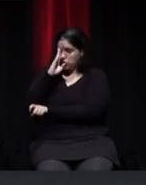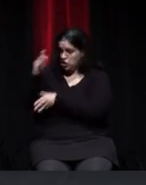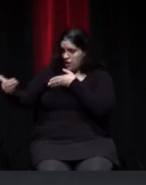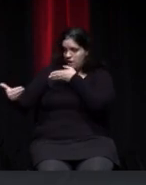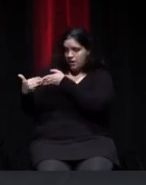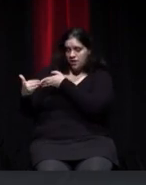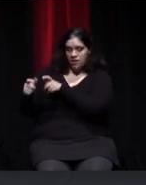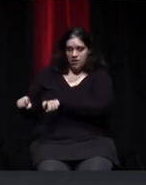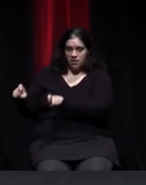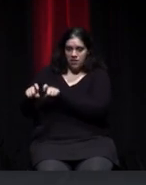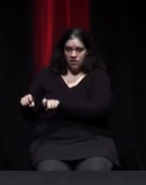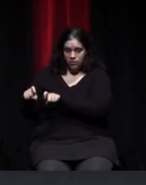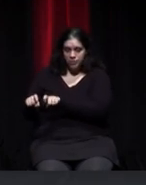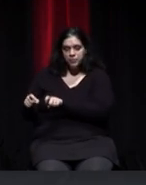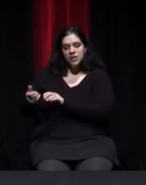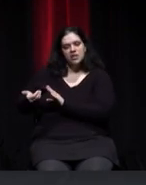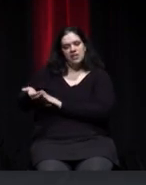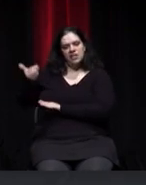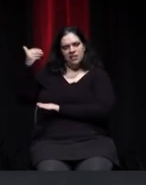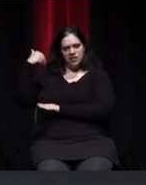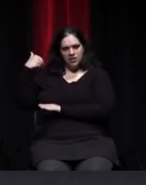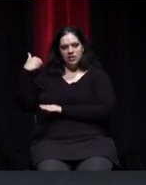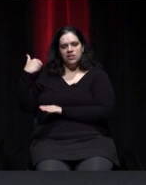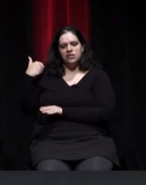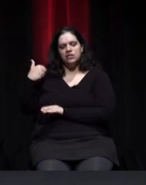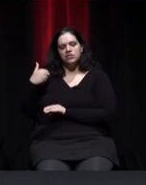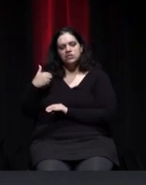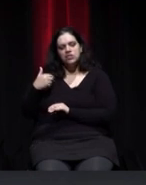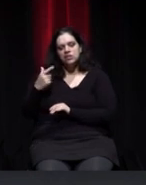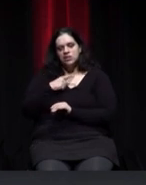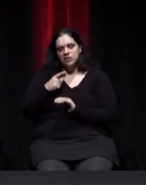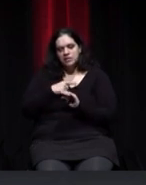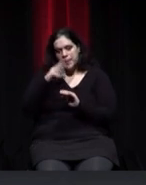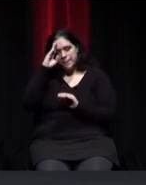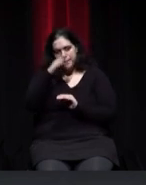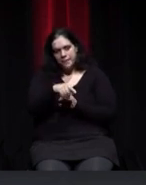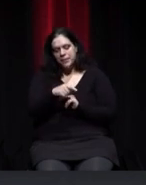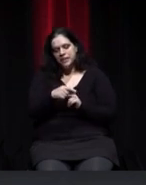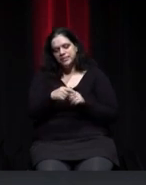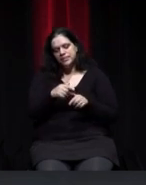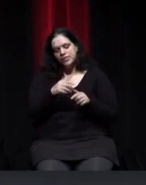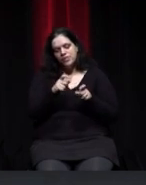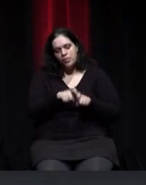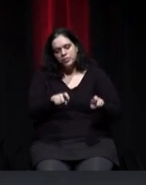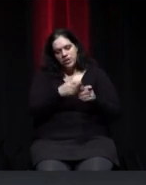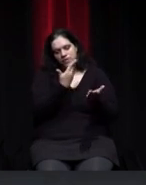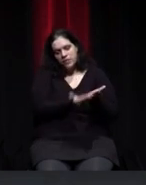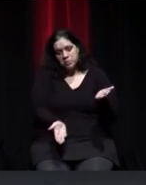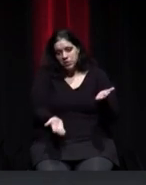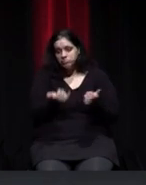If before obsolescence was programmed for machines, maybe we could now think